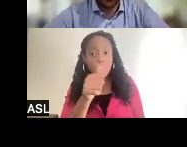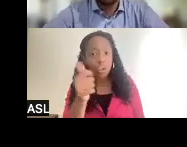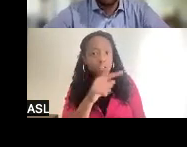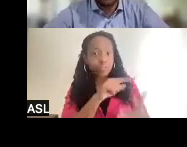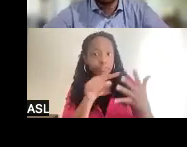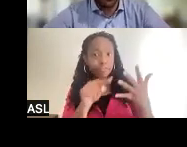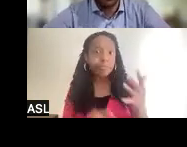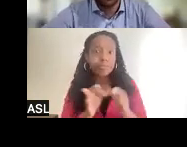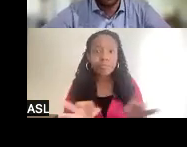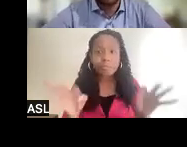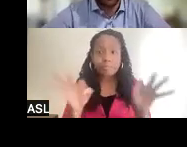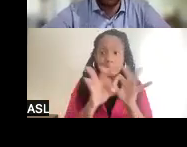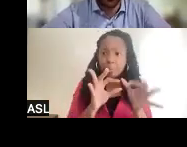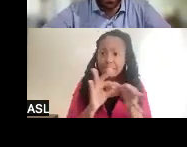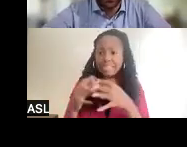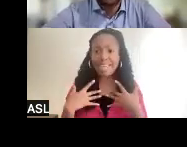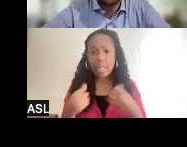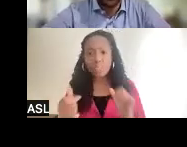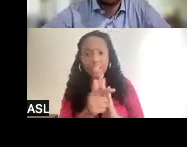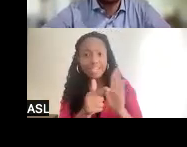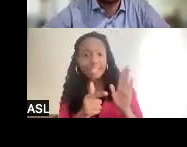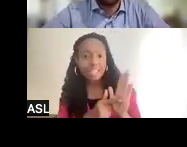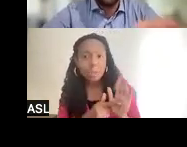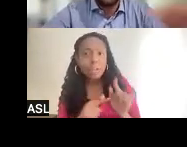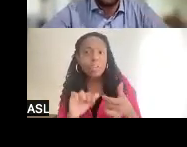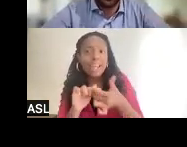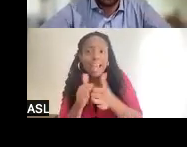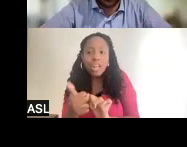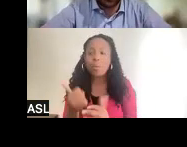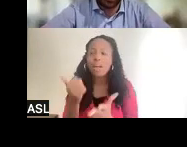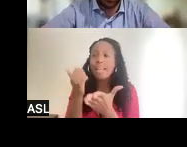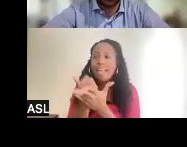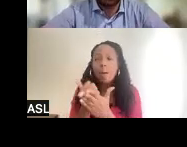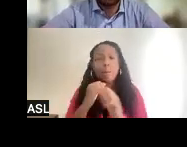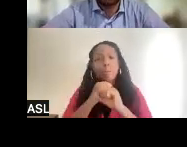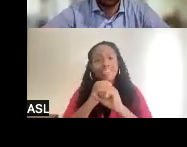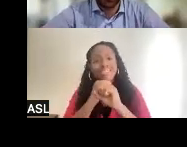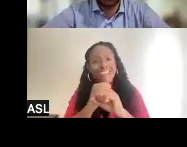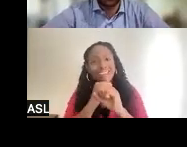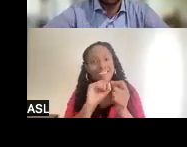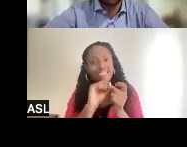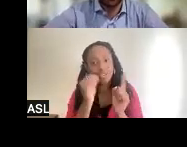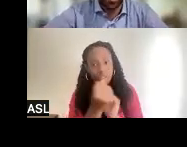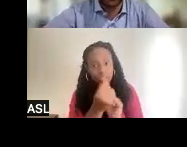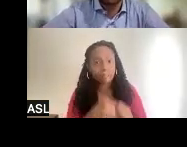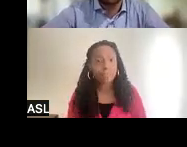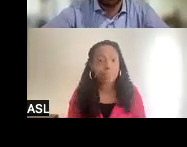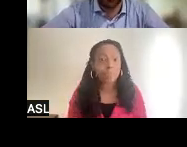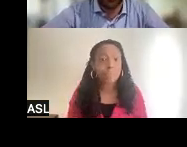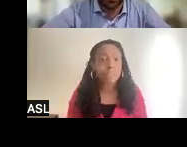health and legal aspects of how do I help protect this situation all right trusts are ultimately